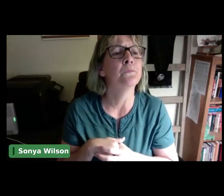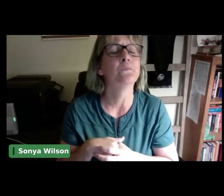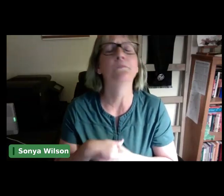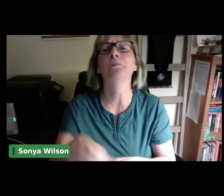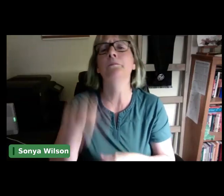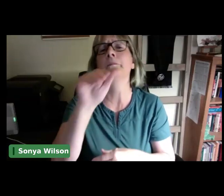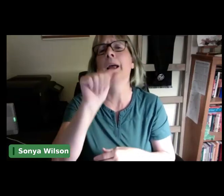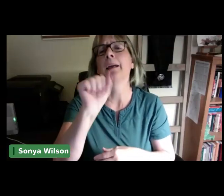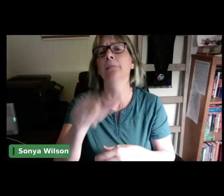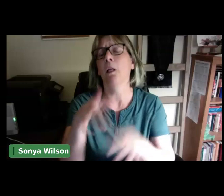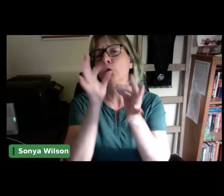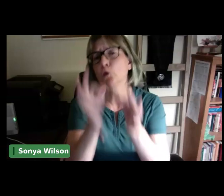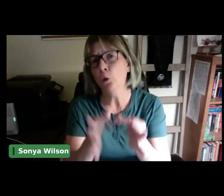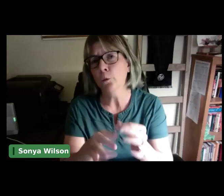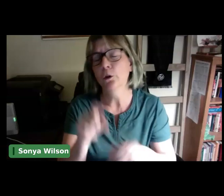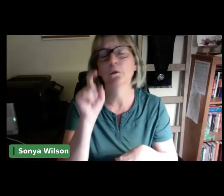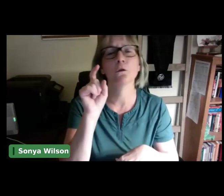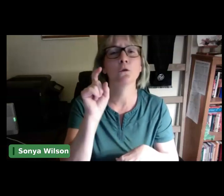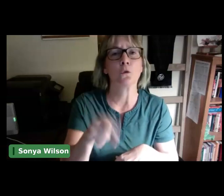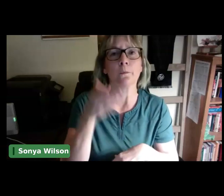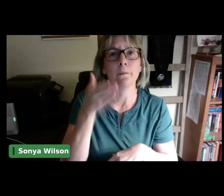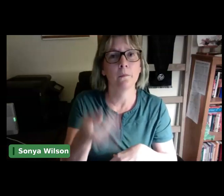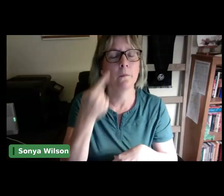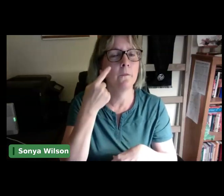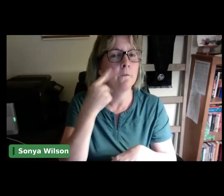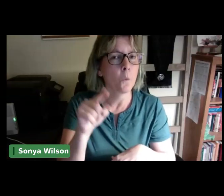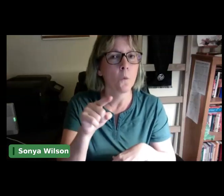and that should be How, as well.